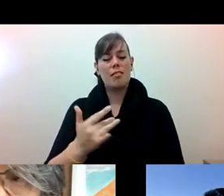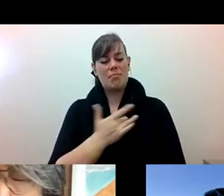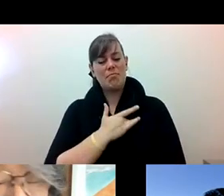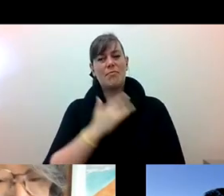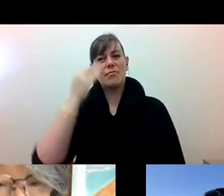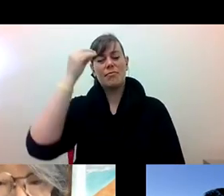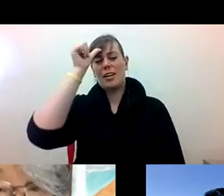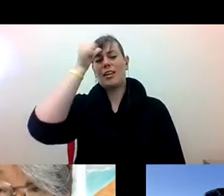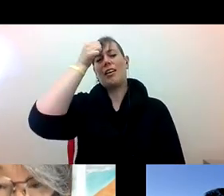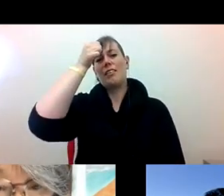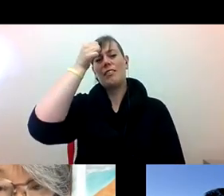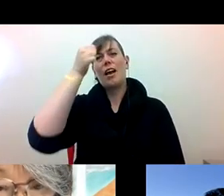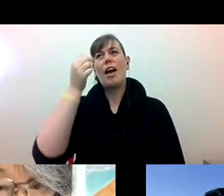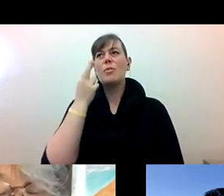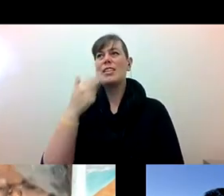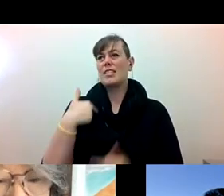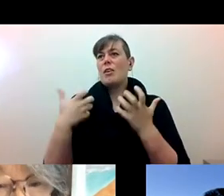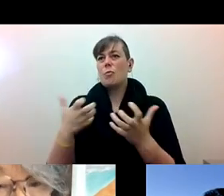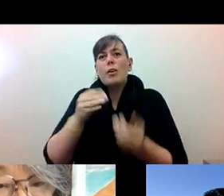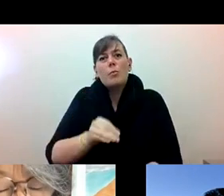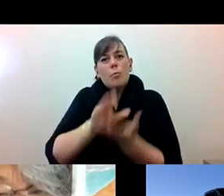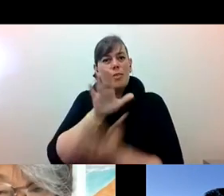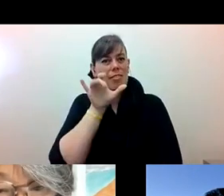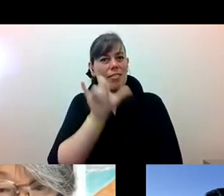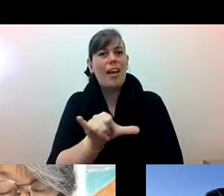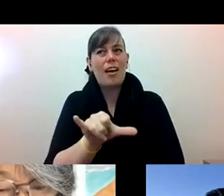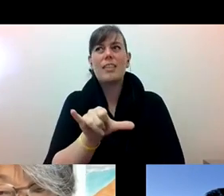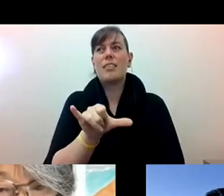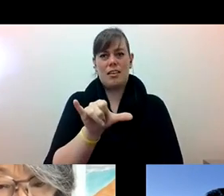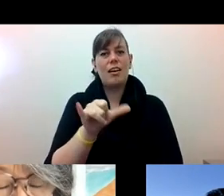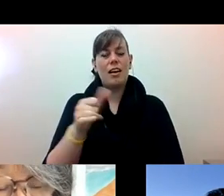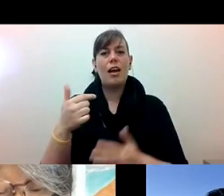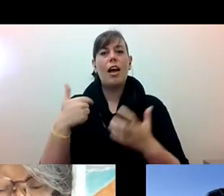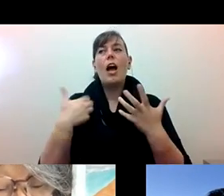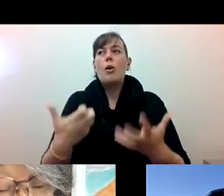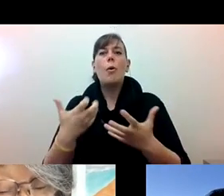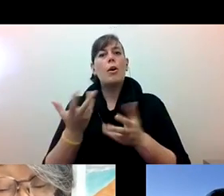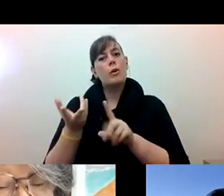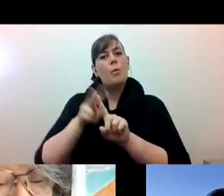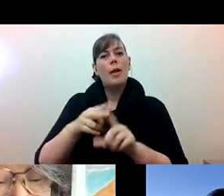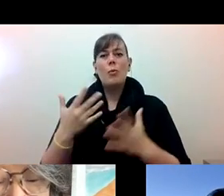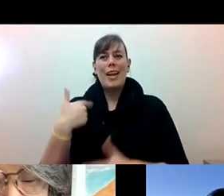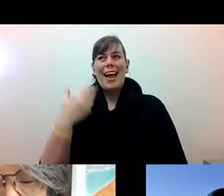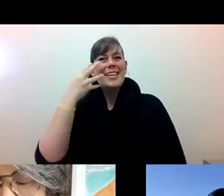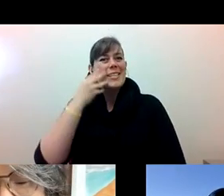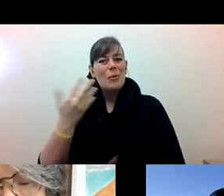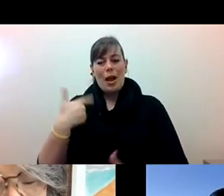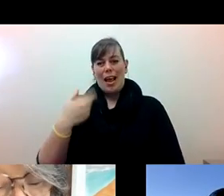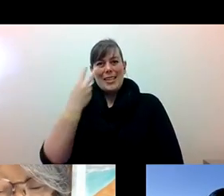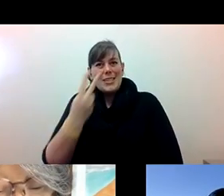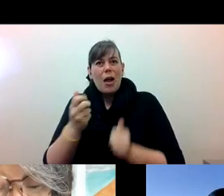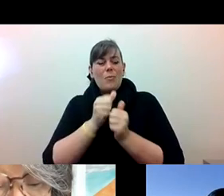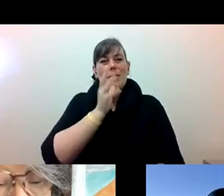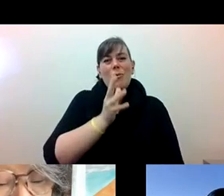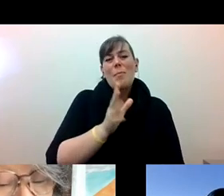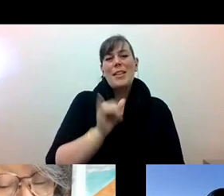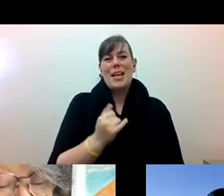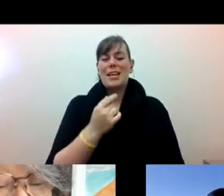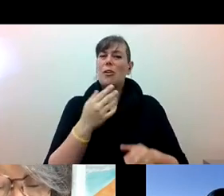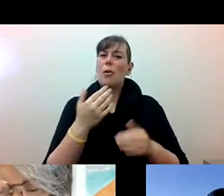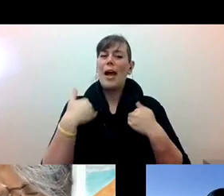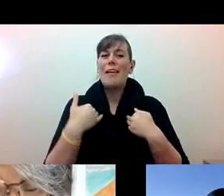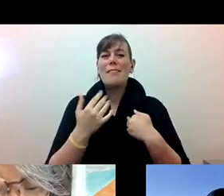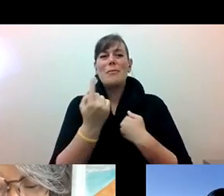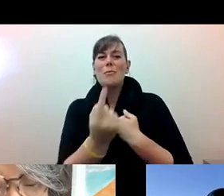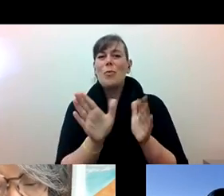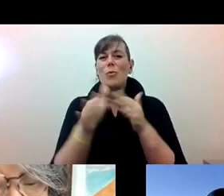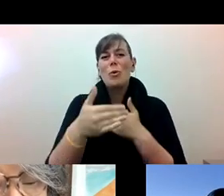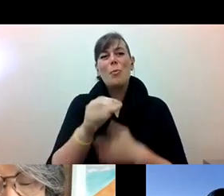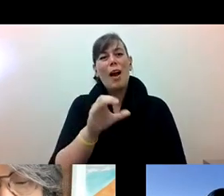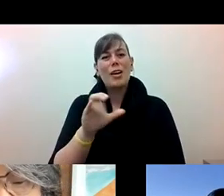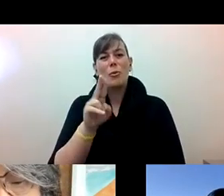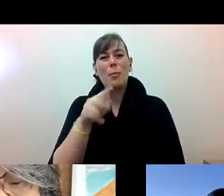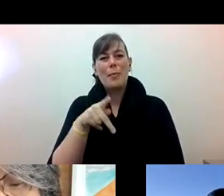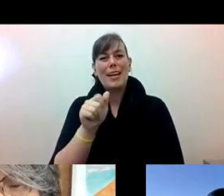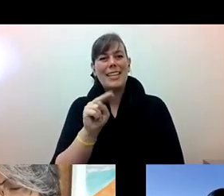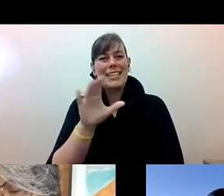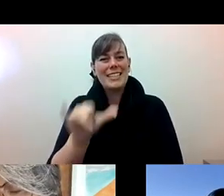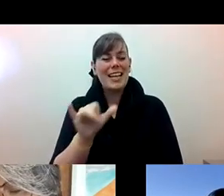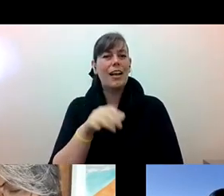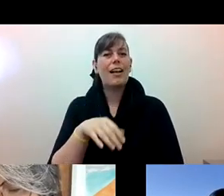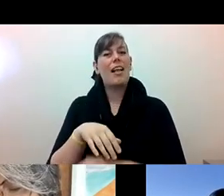pam tau lee: was what I wanted to deal with, with what I experienced and saw, with being with my grandmother in the in the single room occupancies and other experiences. And I felt that